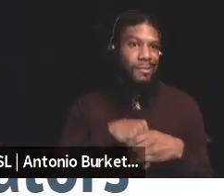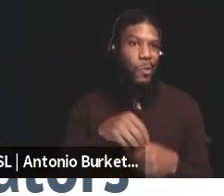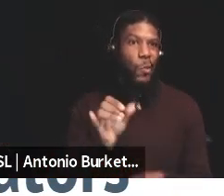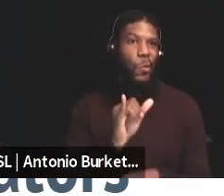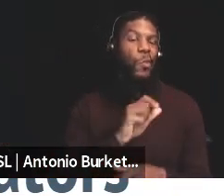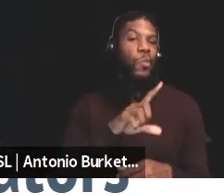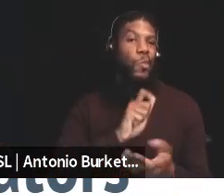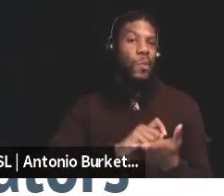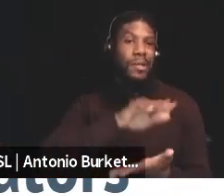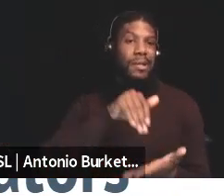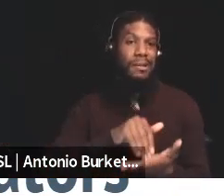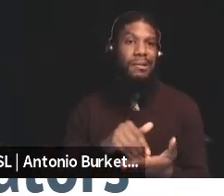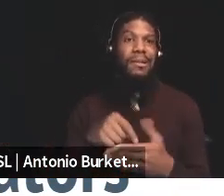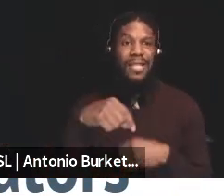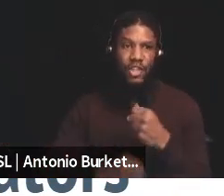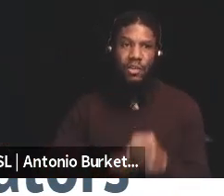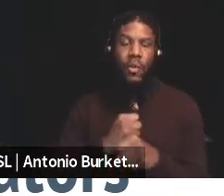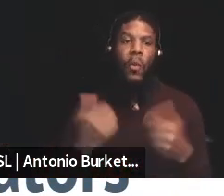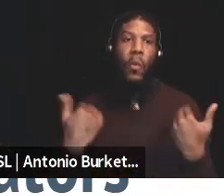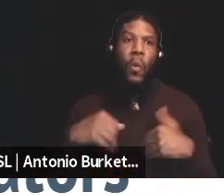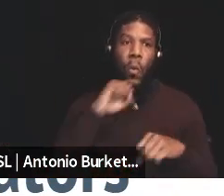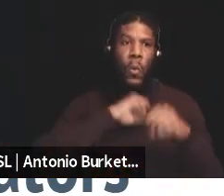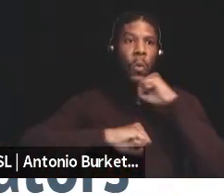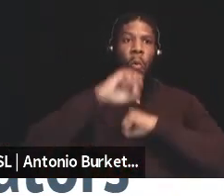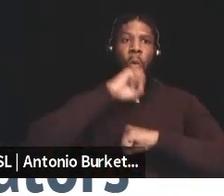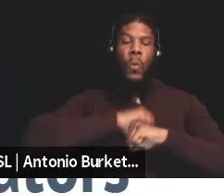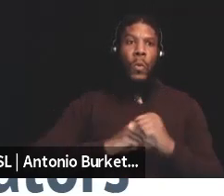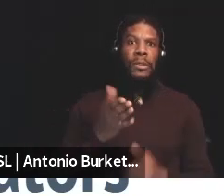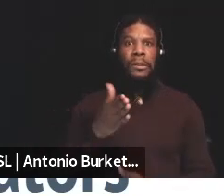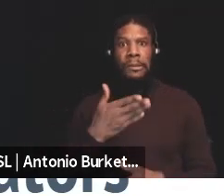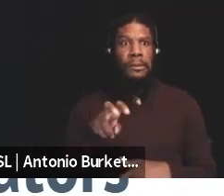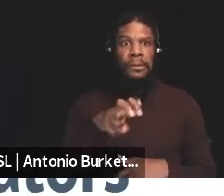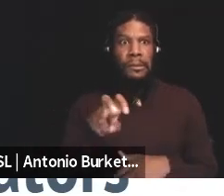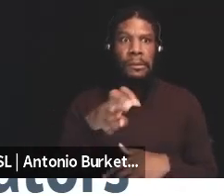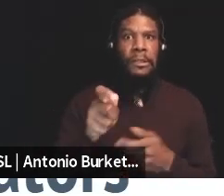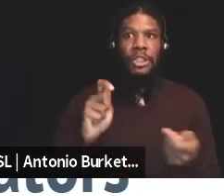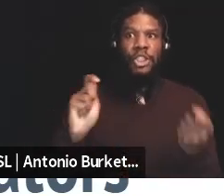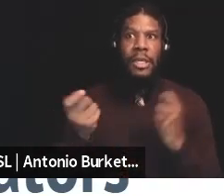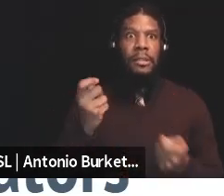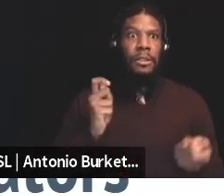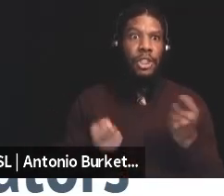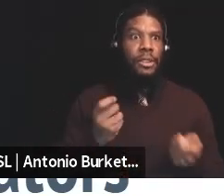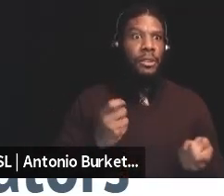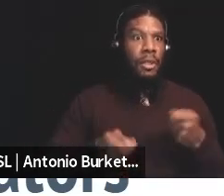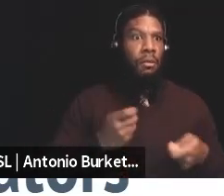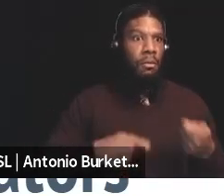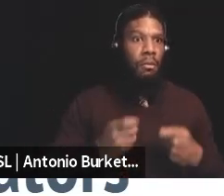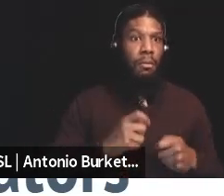of 2021 navigating multiple changes, determining how or if they impact us, processing, that sort of